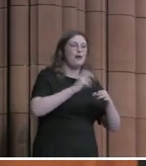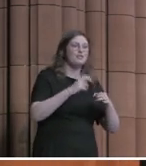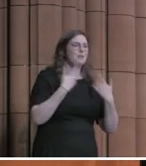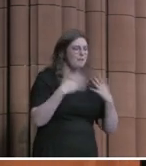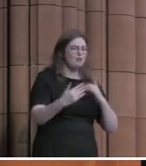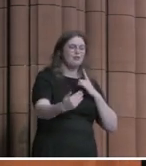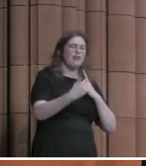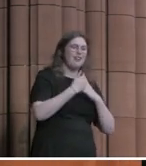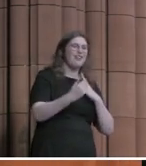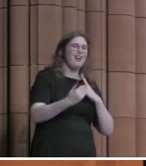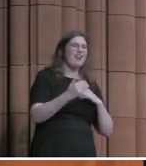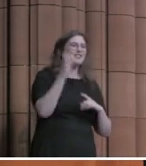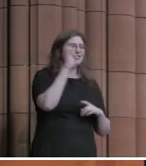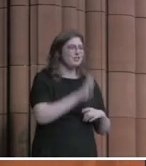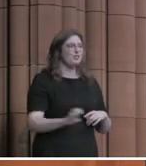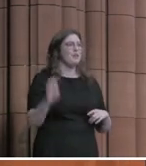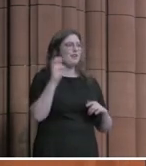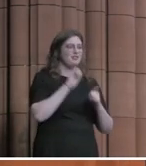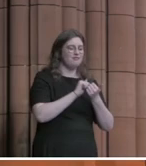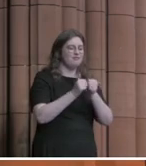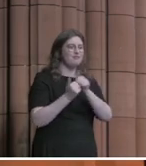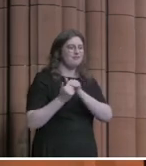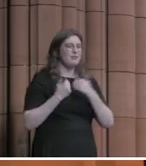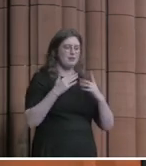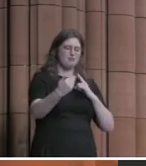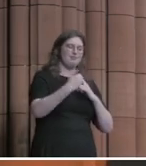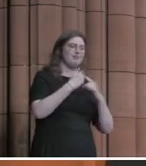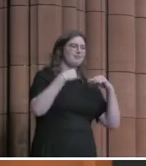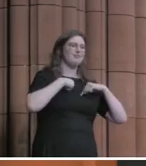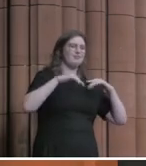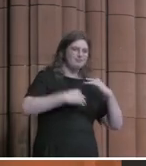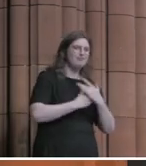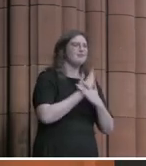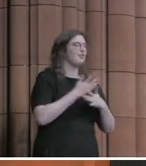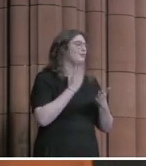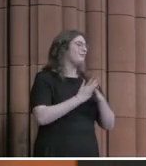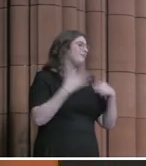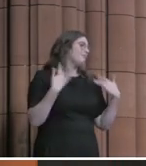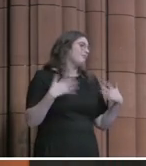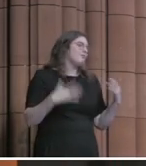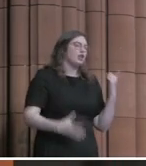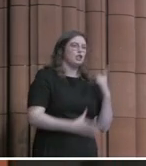by our European counterparts is really an achievement. An achievement that really stands